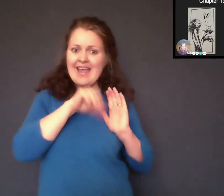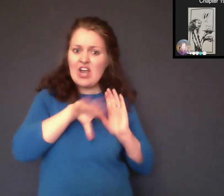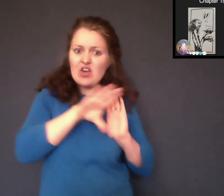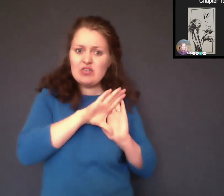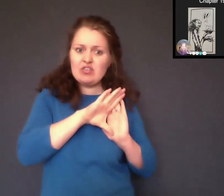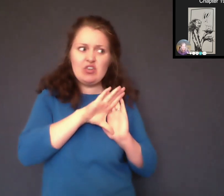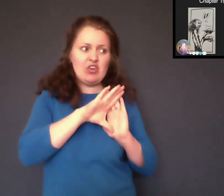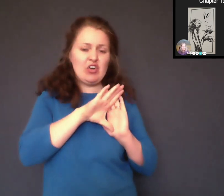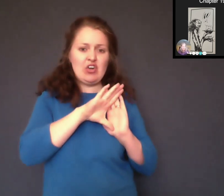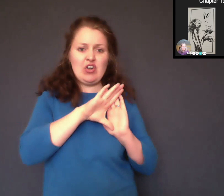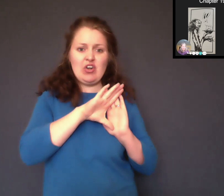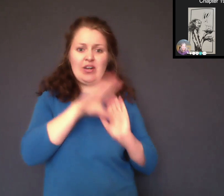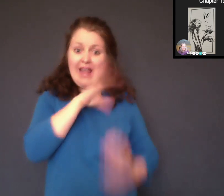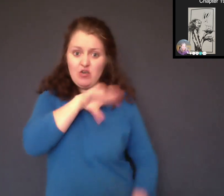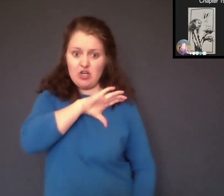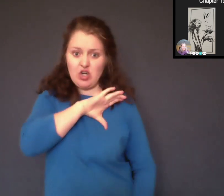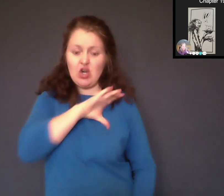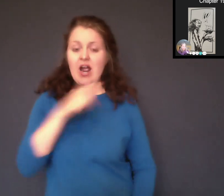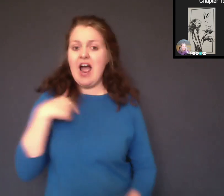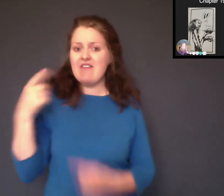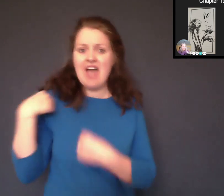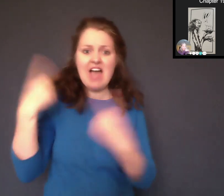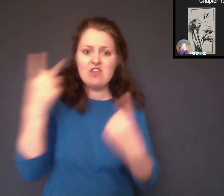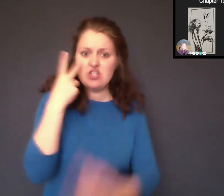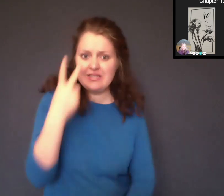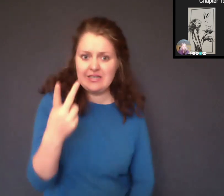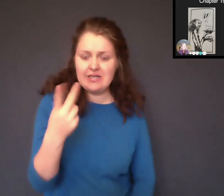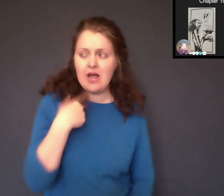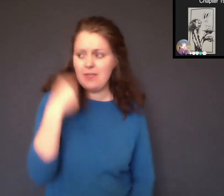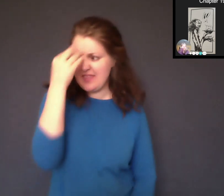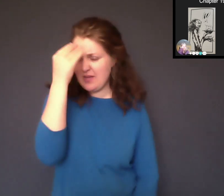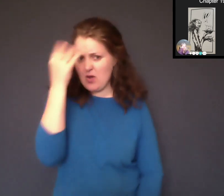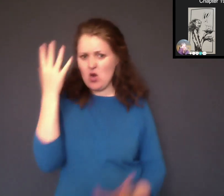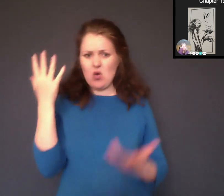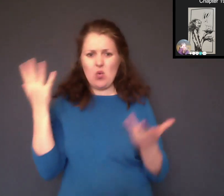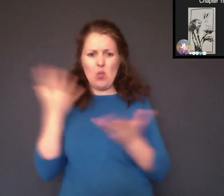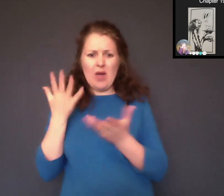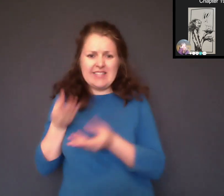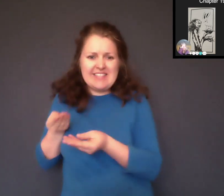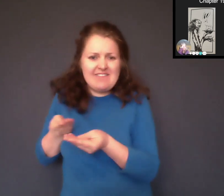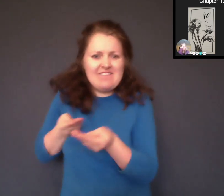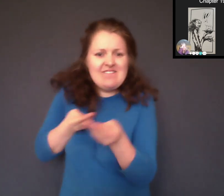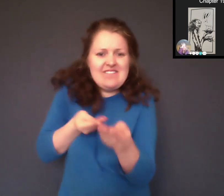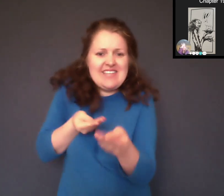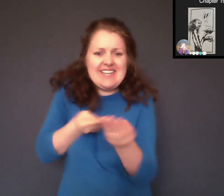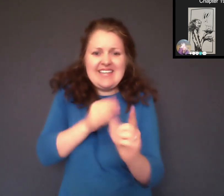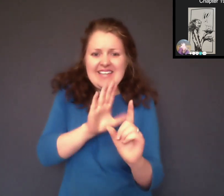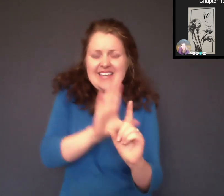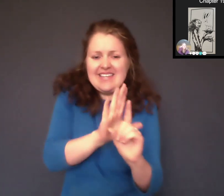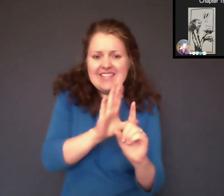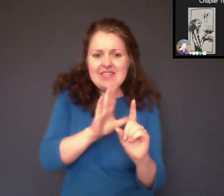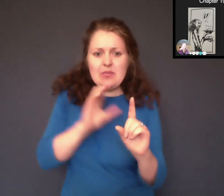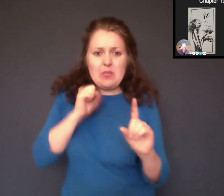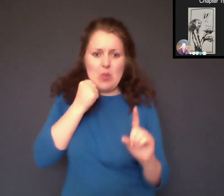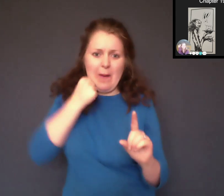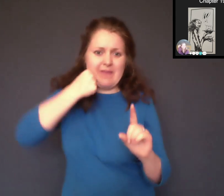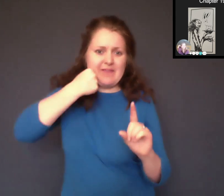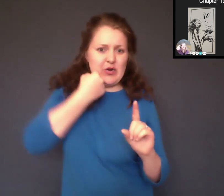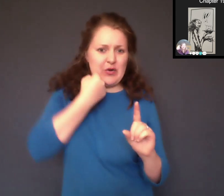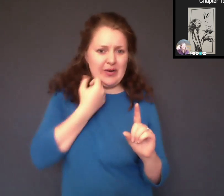and i don't i'm thinking about what's feeding his bravery so he saw what happened to stuff